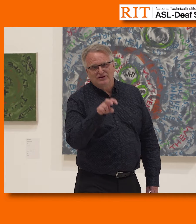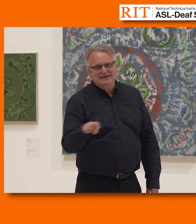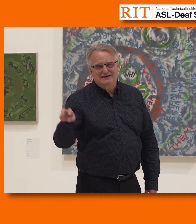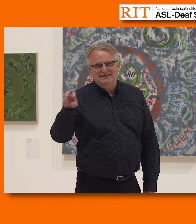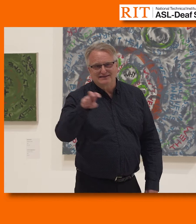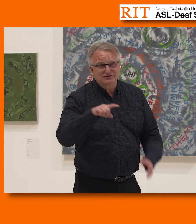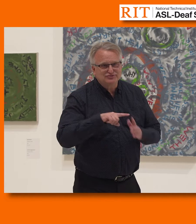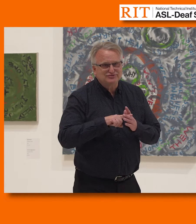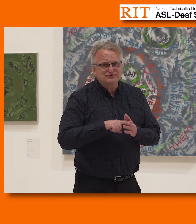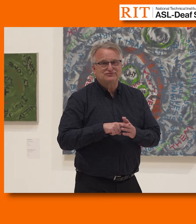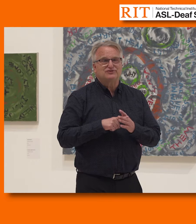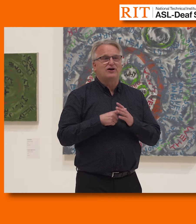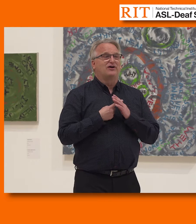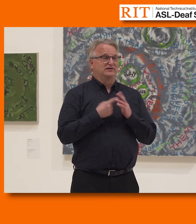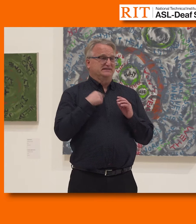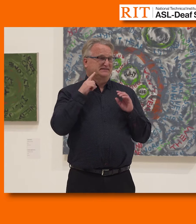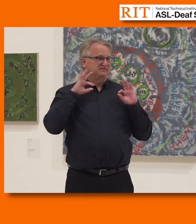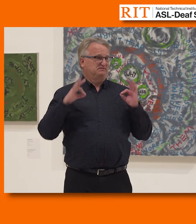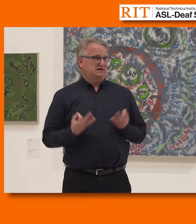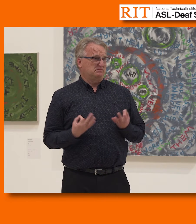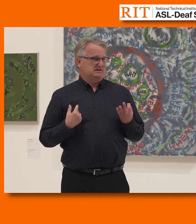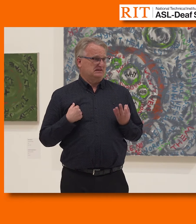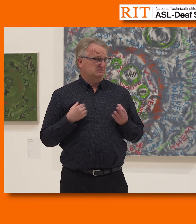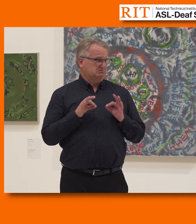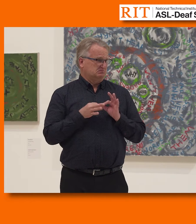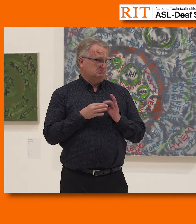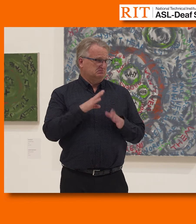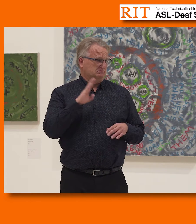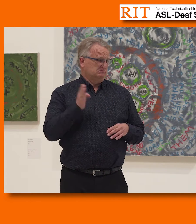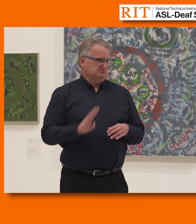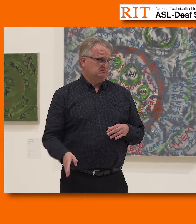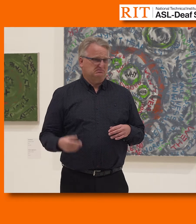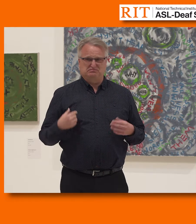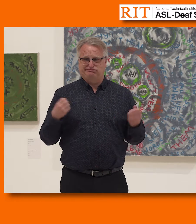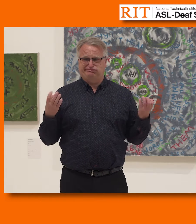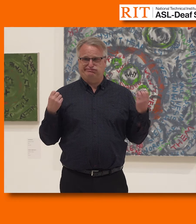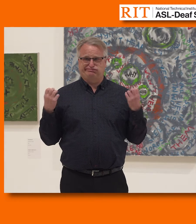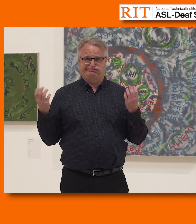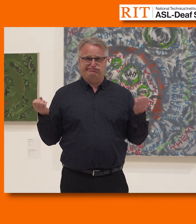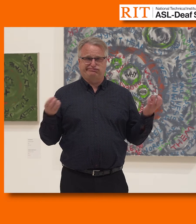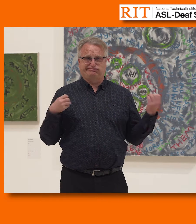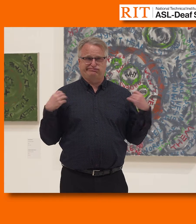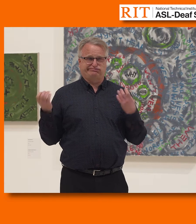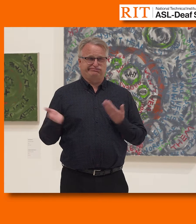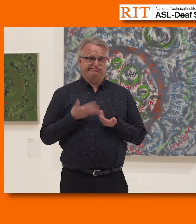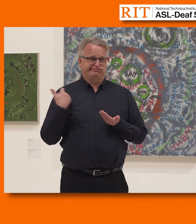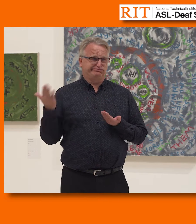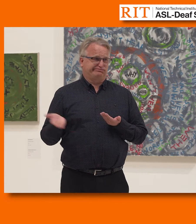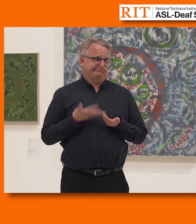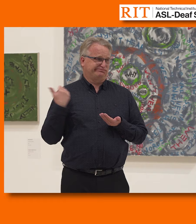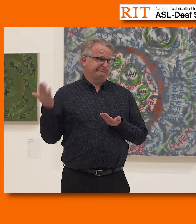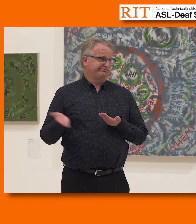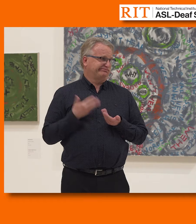Again, this has been my journey. It all started-- well, I'm from a Deaf family. We didn't need interpreters in our family.